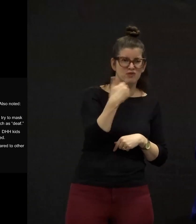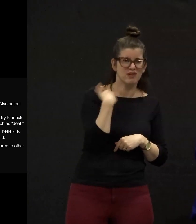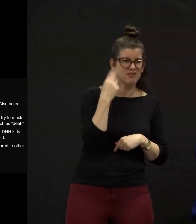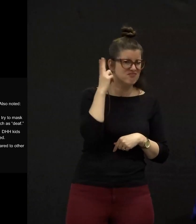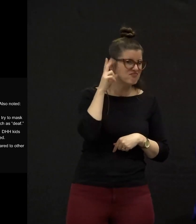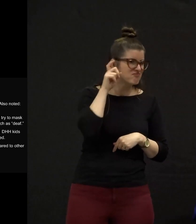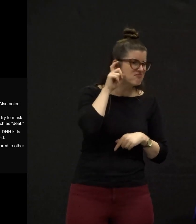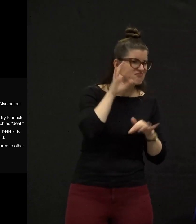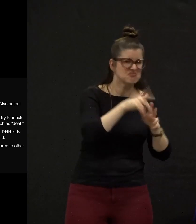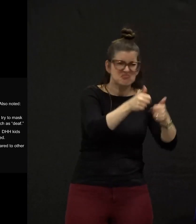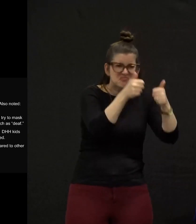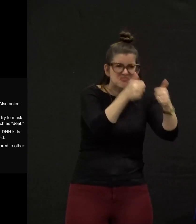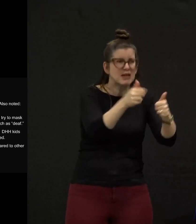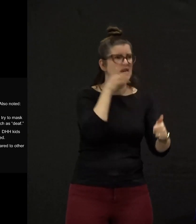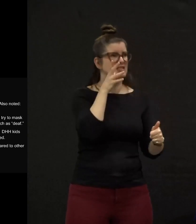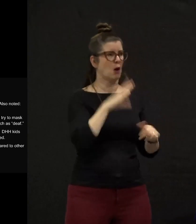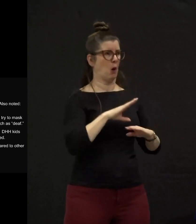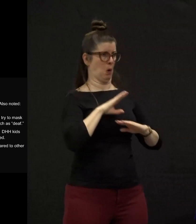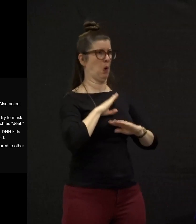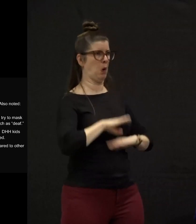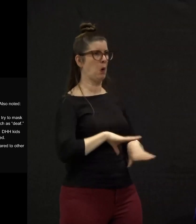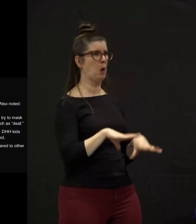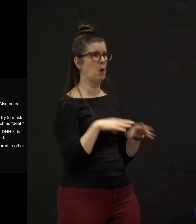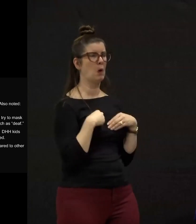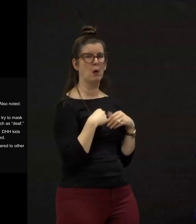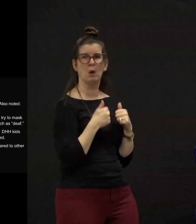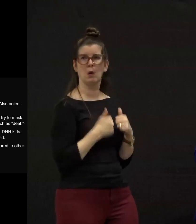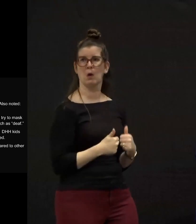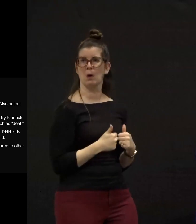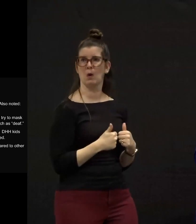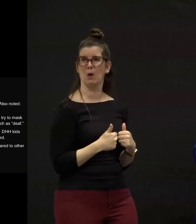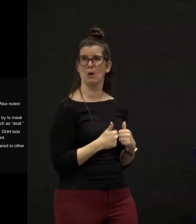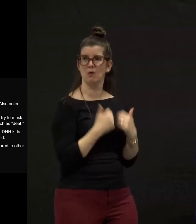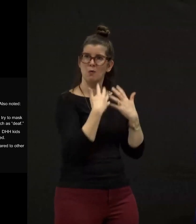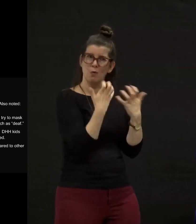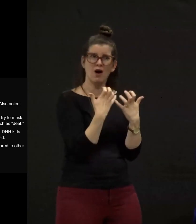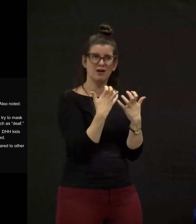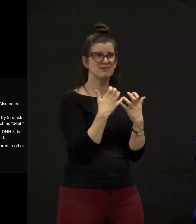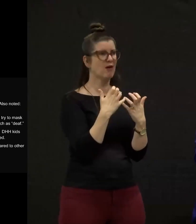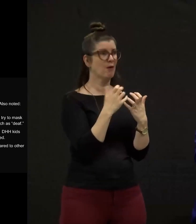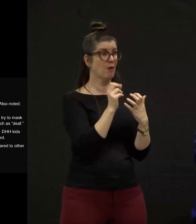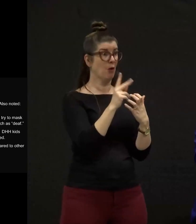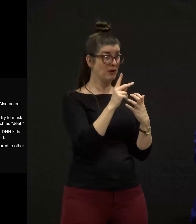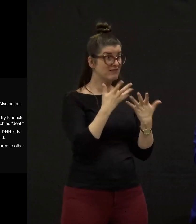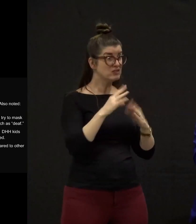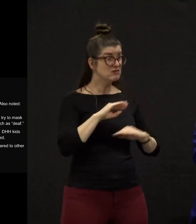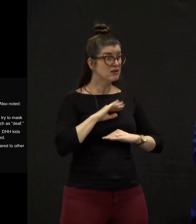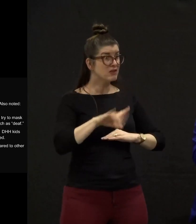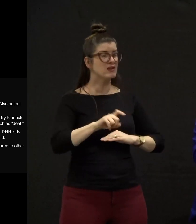I think a parent wants to be relieved, understandably wants to know yes, we've met our child's needs,